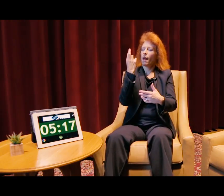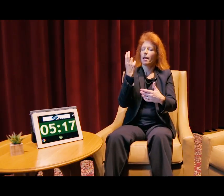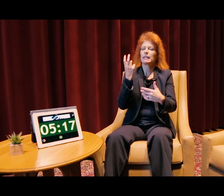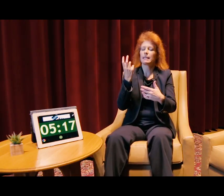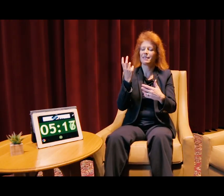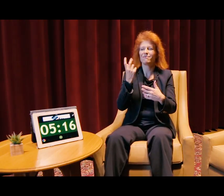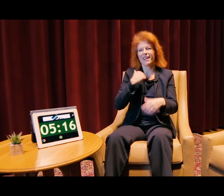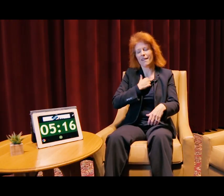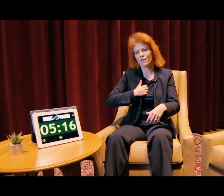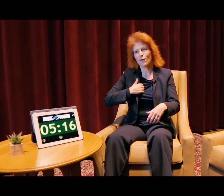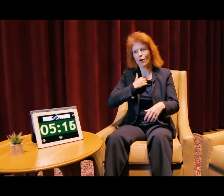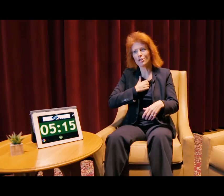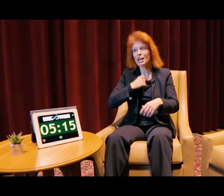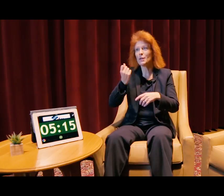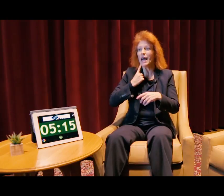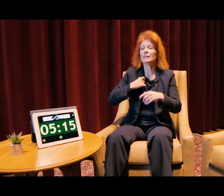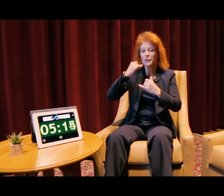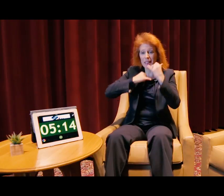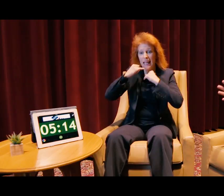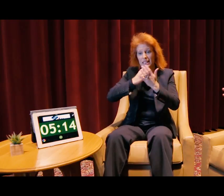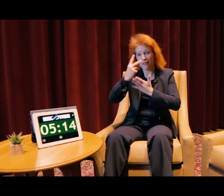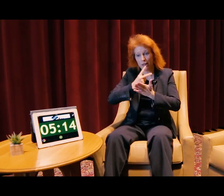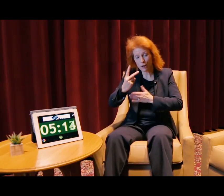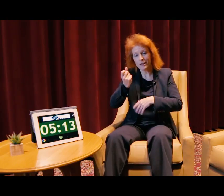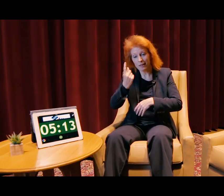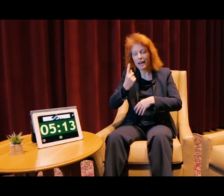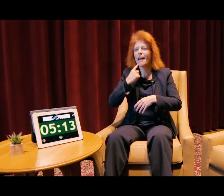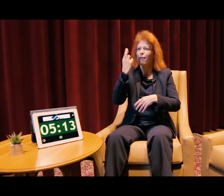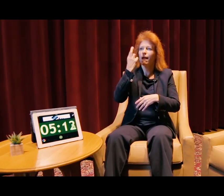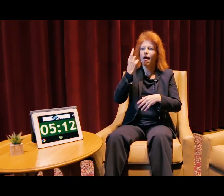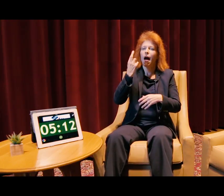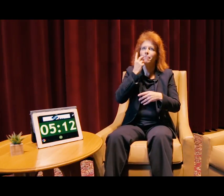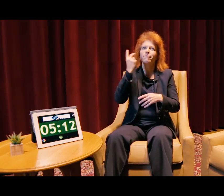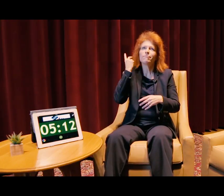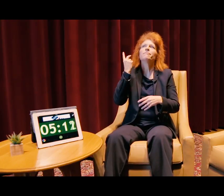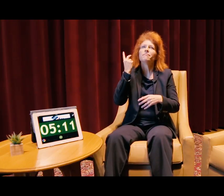Unfortunately, after you asked about mistakes and failures, so I realized that I often felt